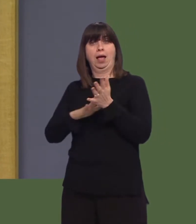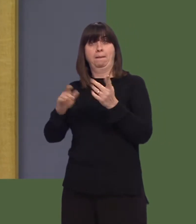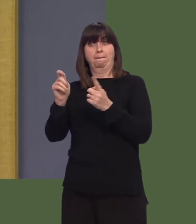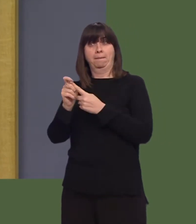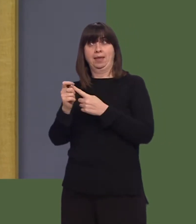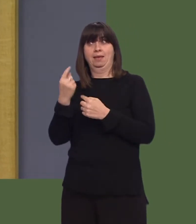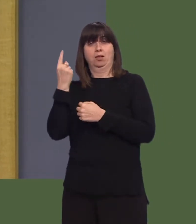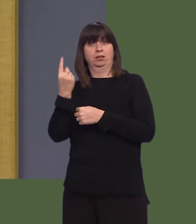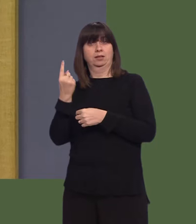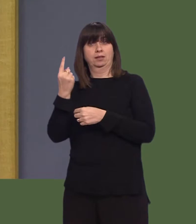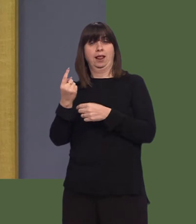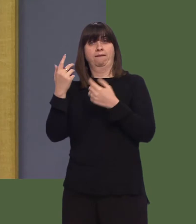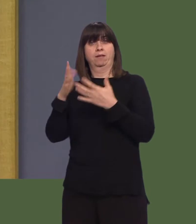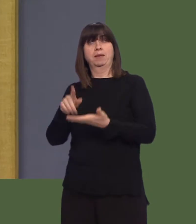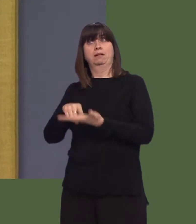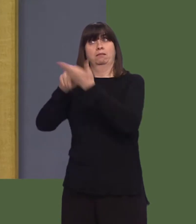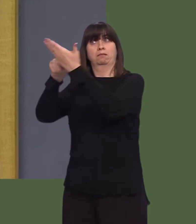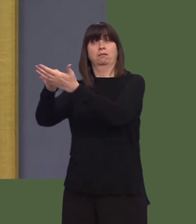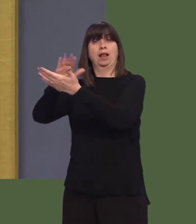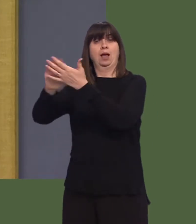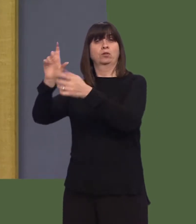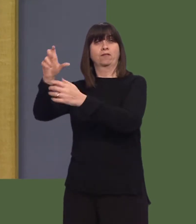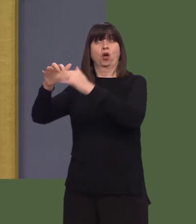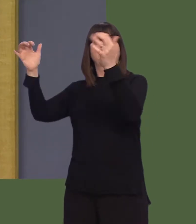Food Insecurity Bill in the House of Commons.